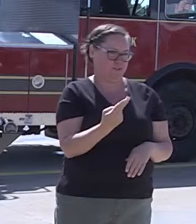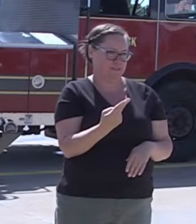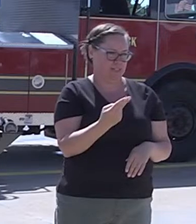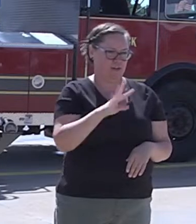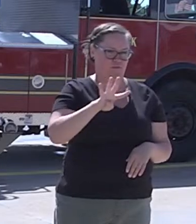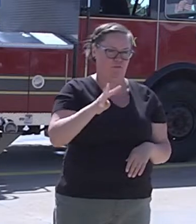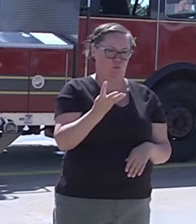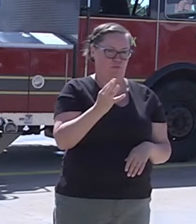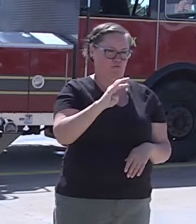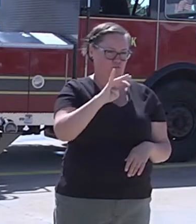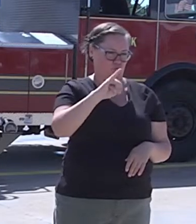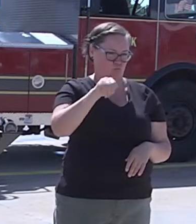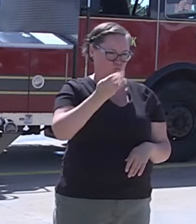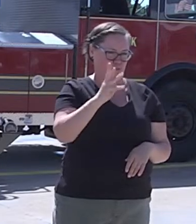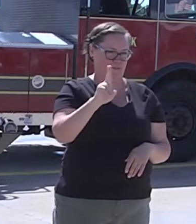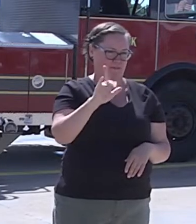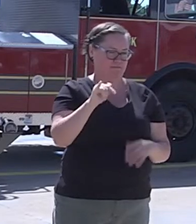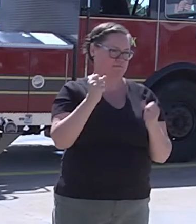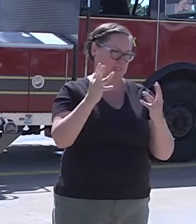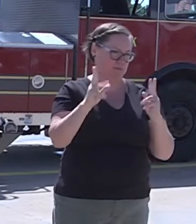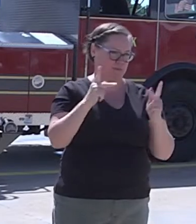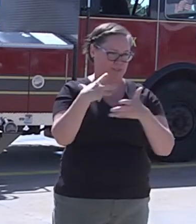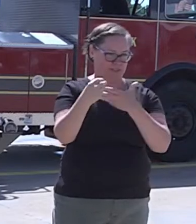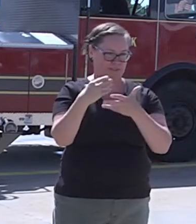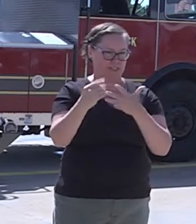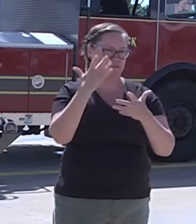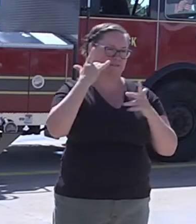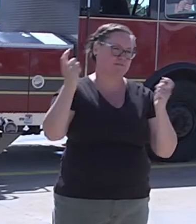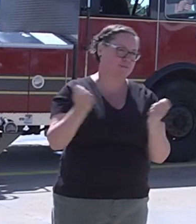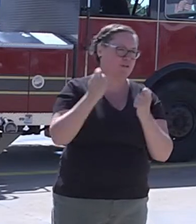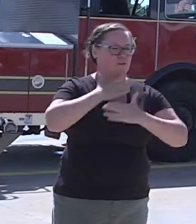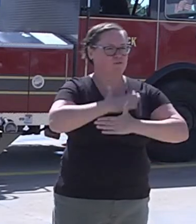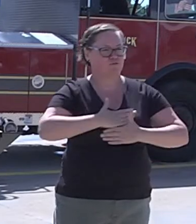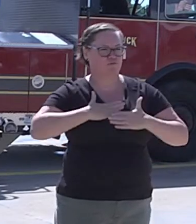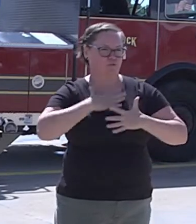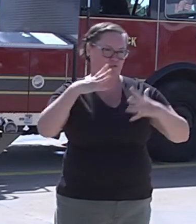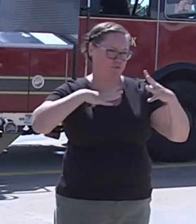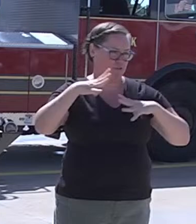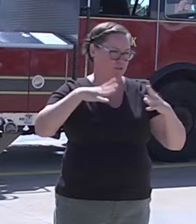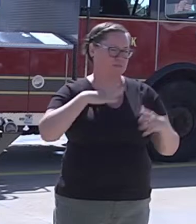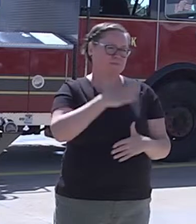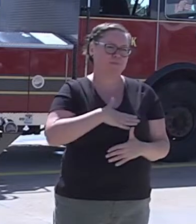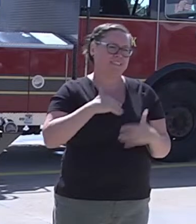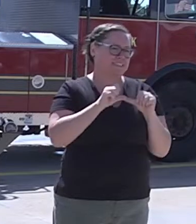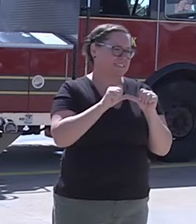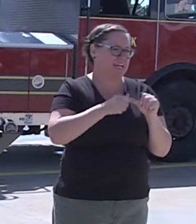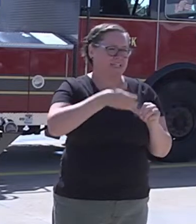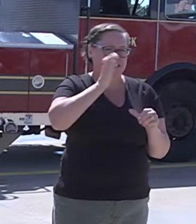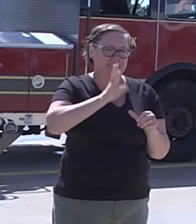July as we celebrate and enjoy the holiday so please stay hydrated and stay in the shade as